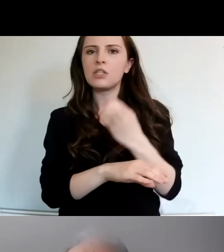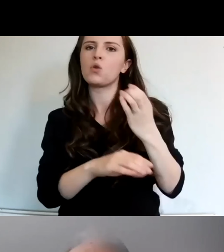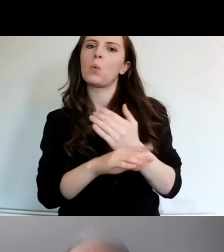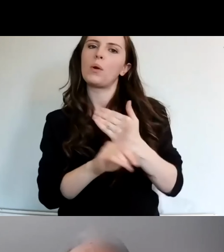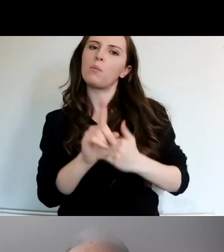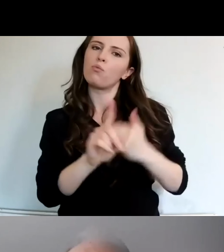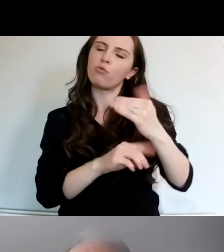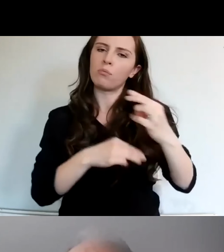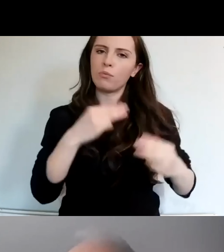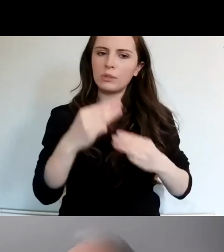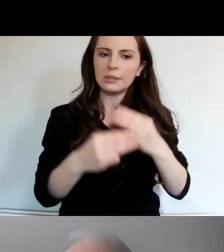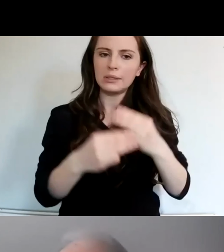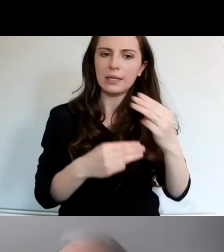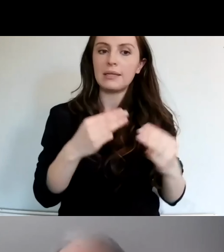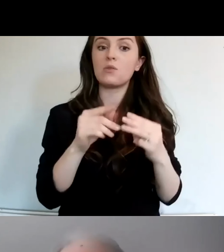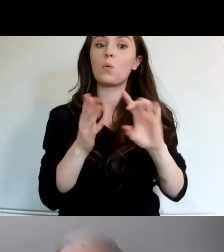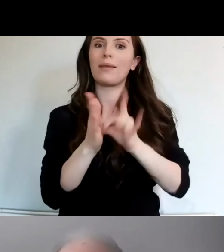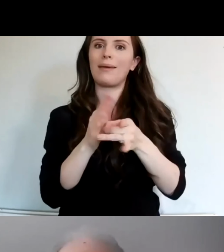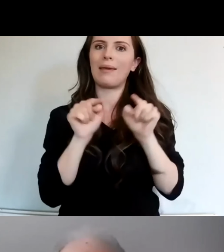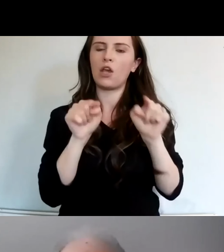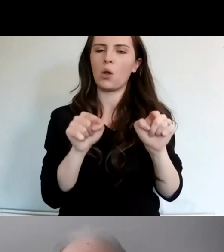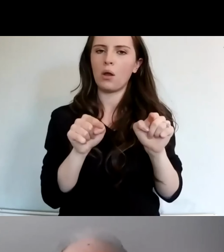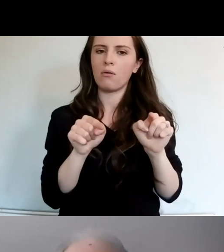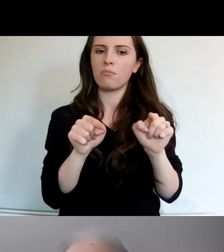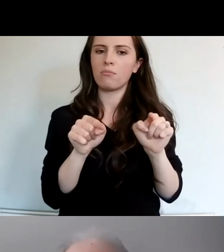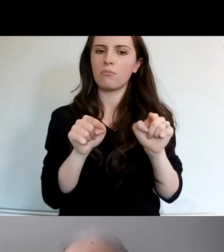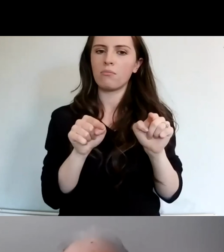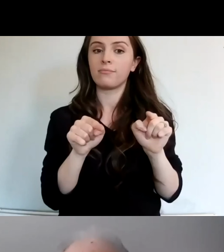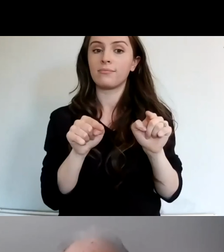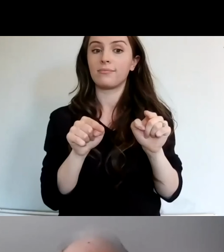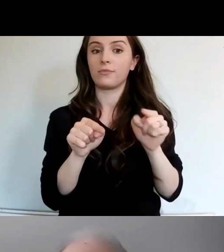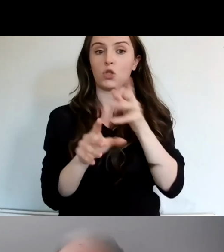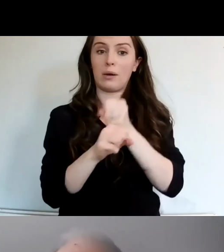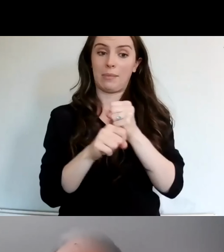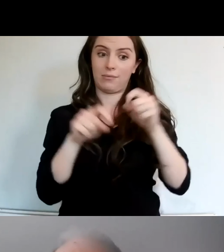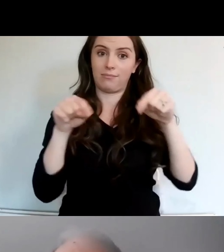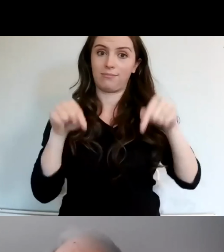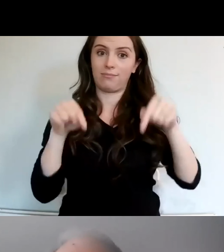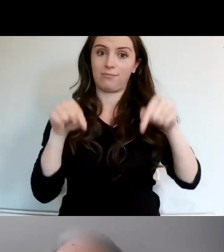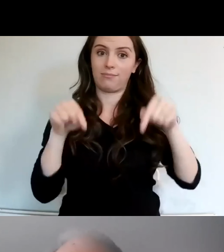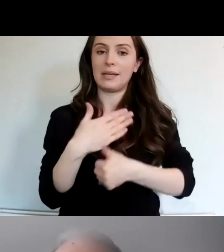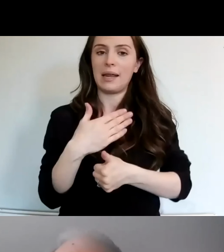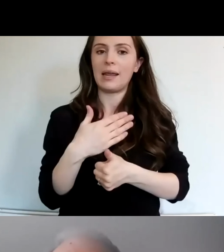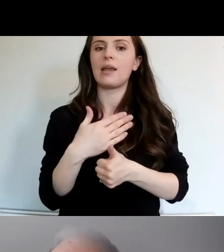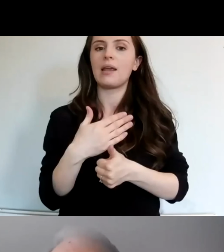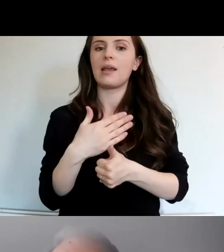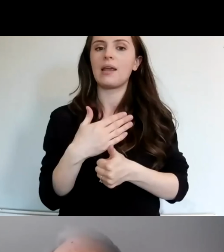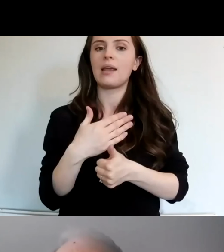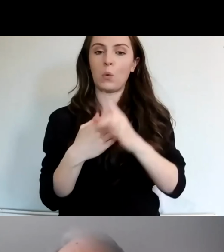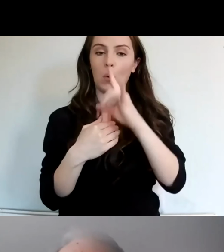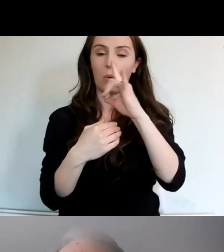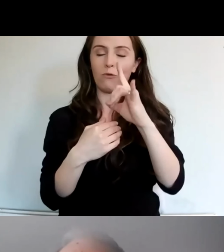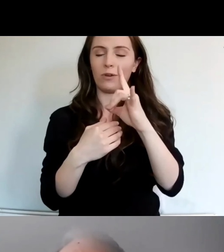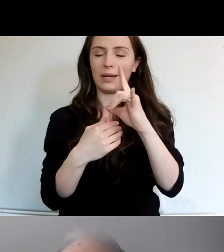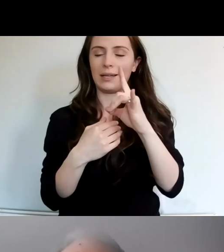Key here is what we know today hopefully differs from what we will learn tomorrow,